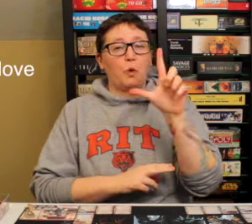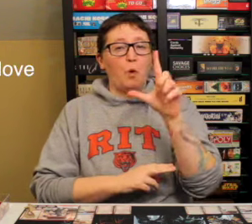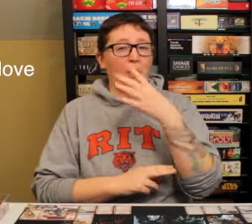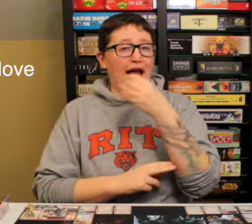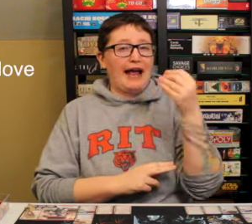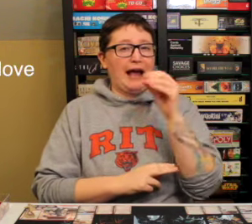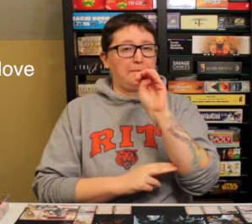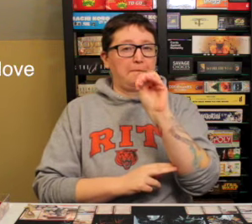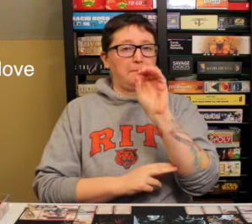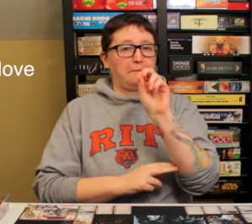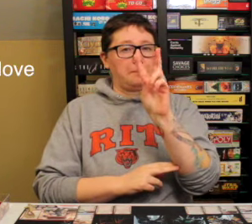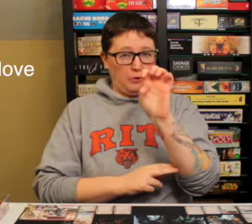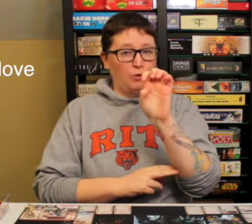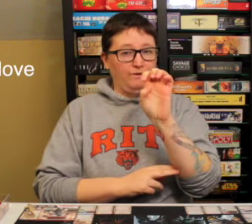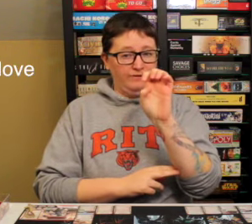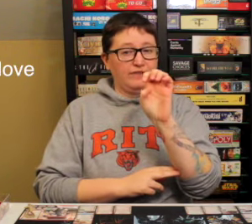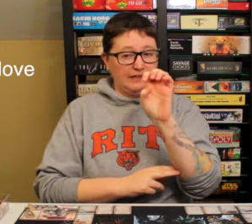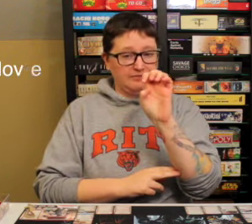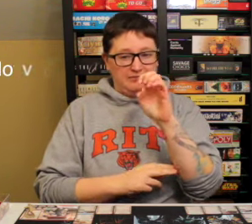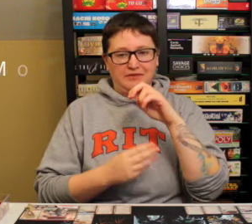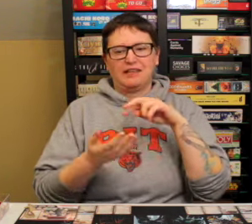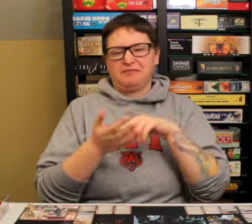and that's called roll and move.